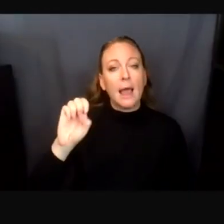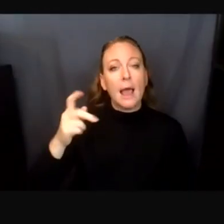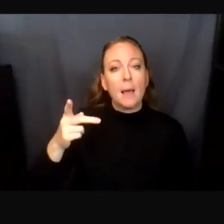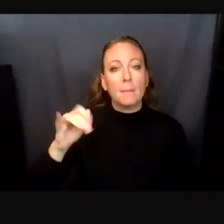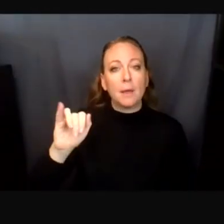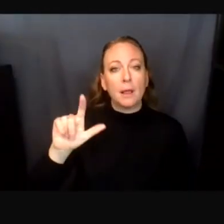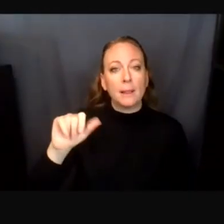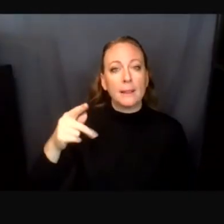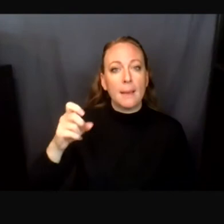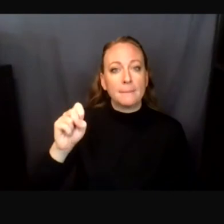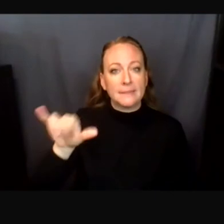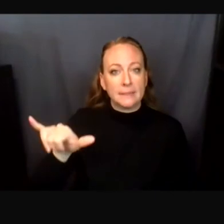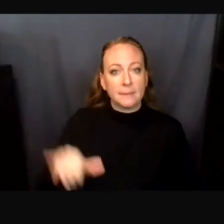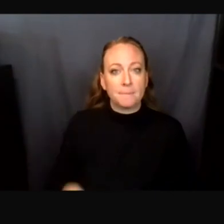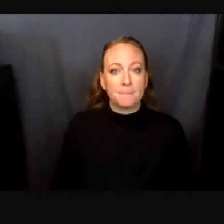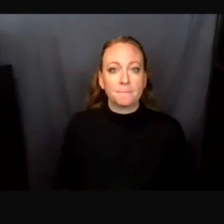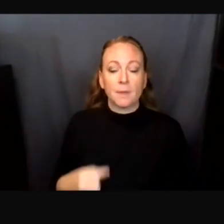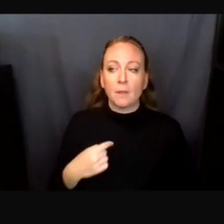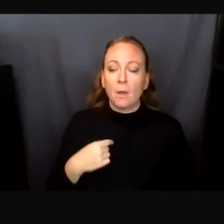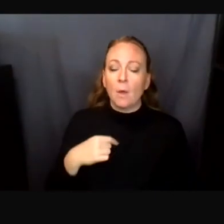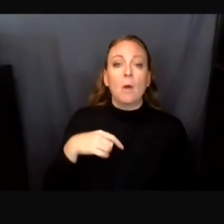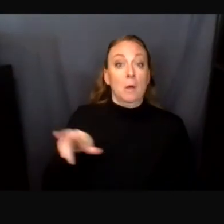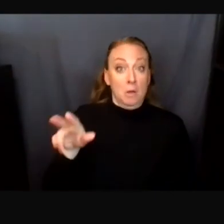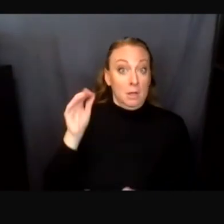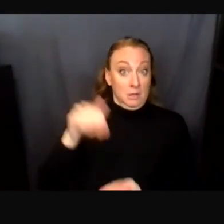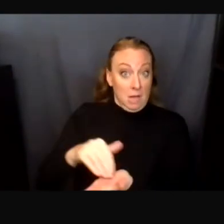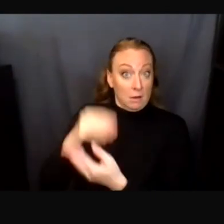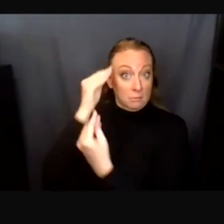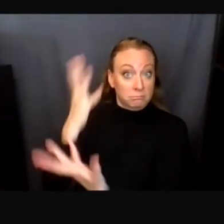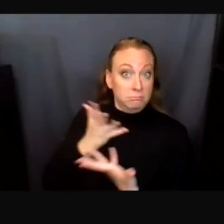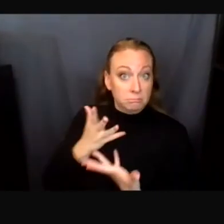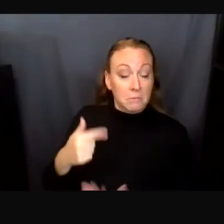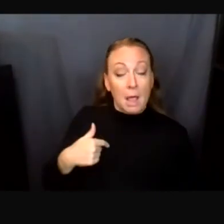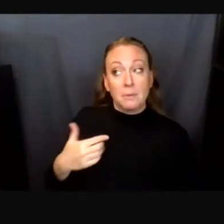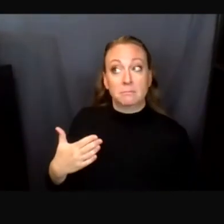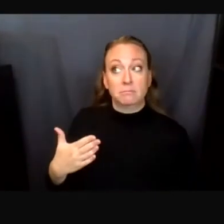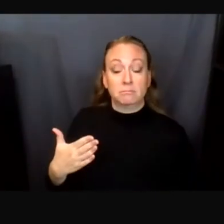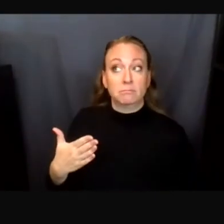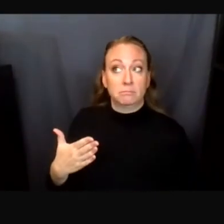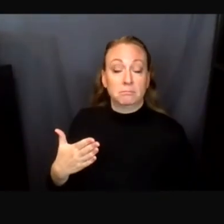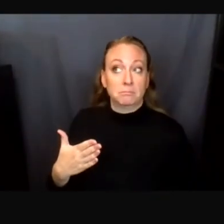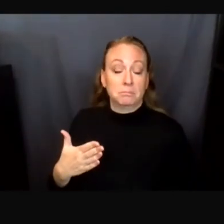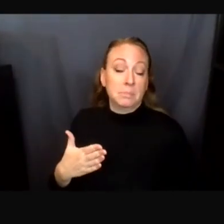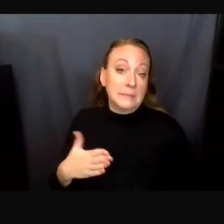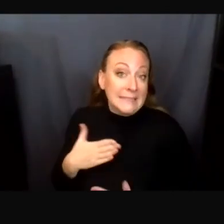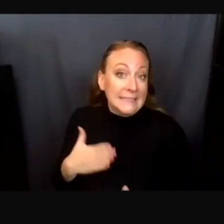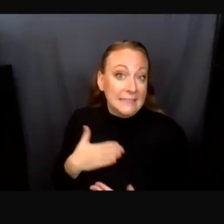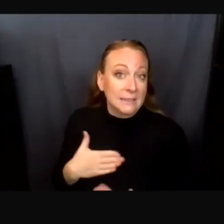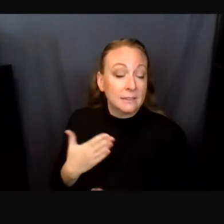Well, I was pleased with that because knowing what it was,